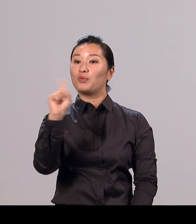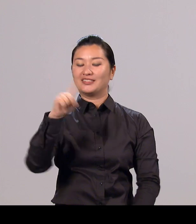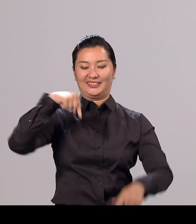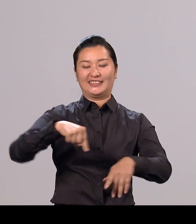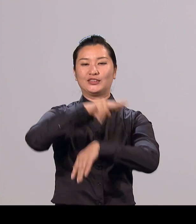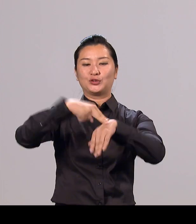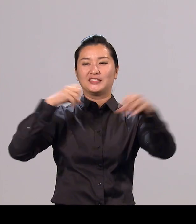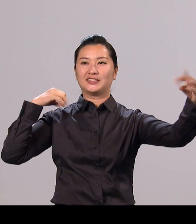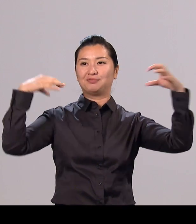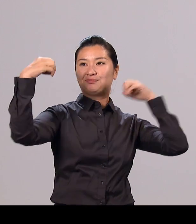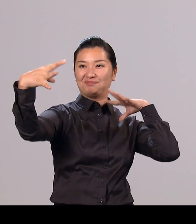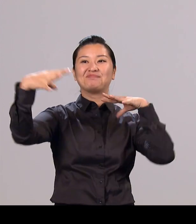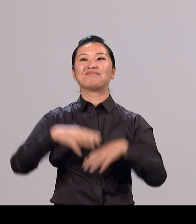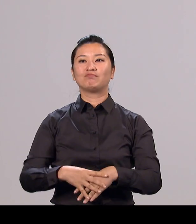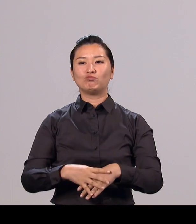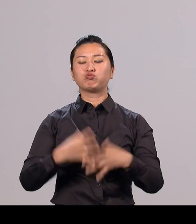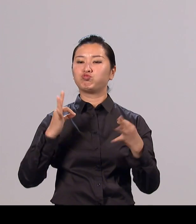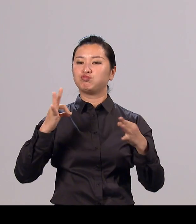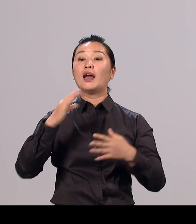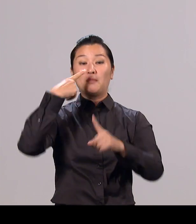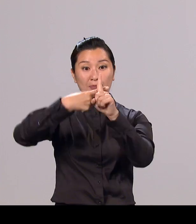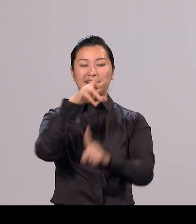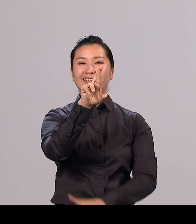In Rio, Team Singapore did us proud.